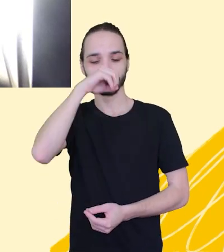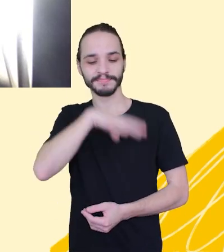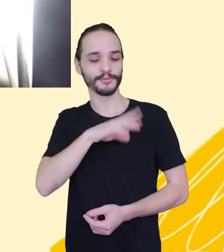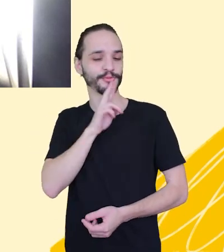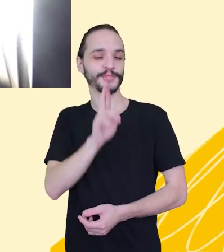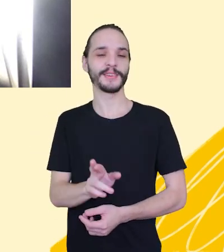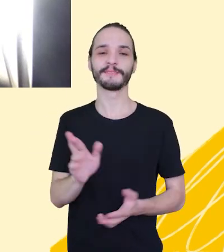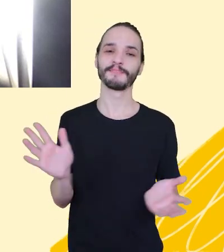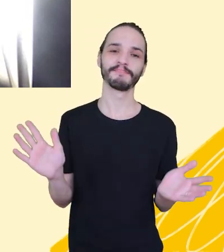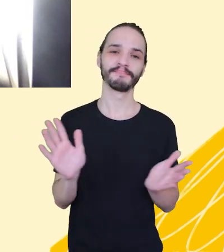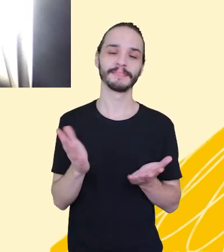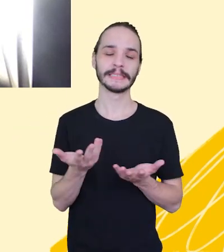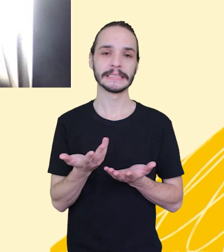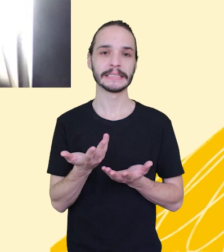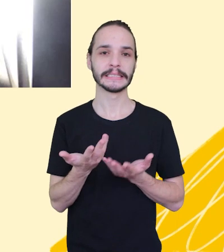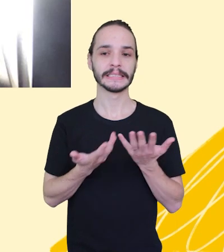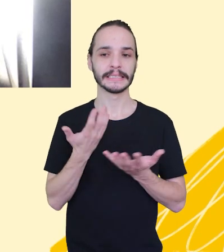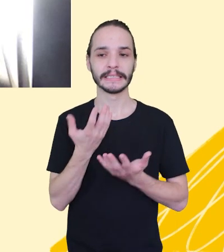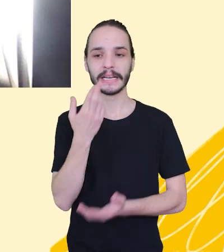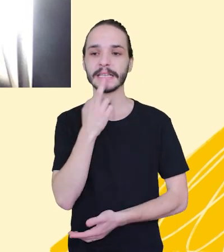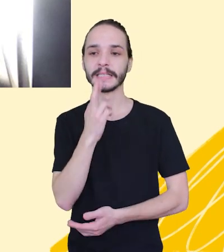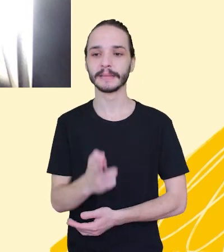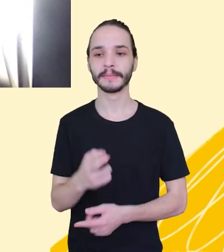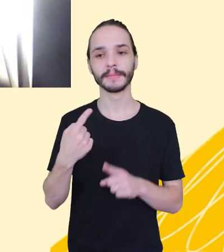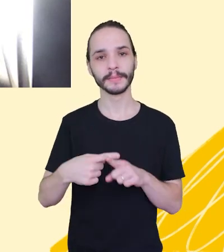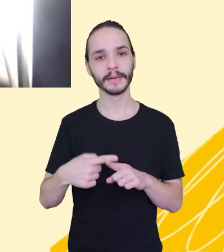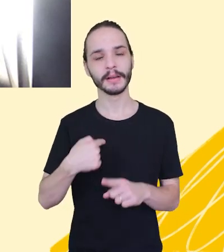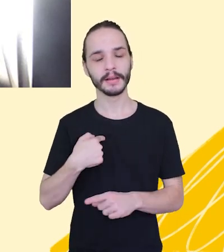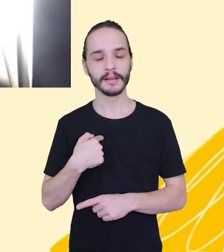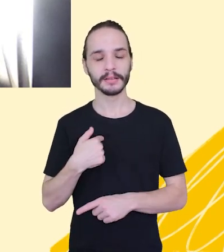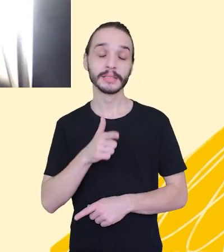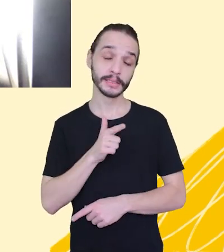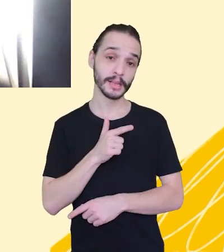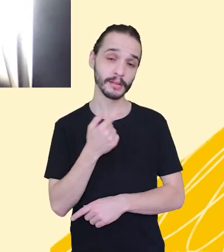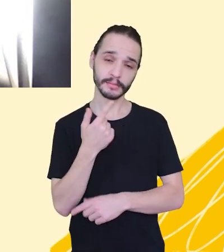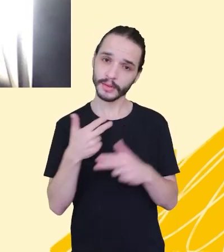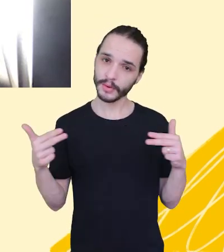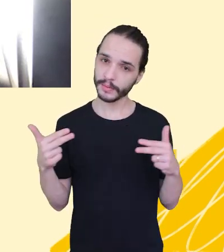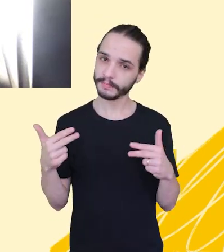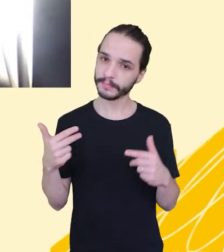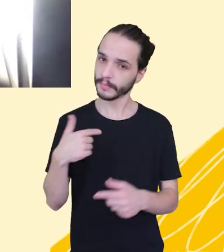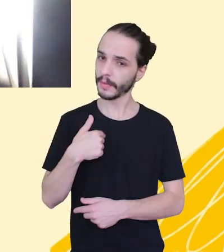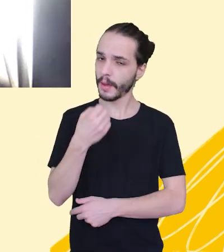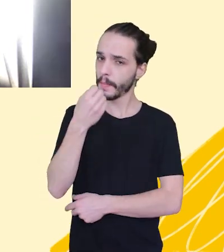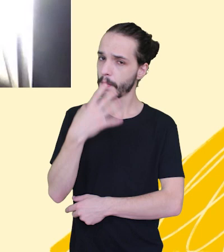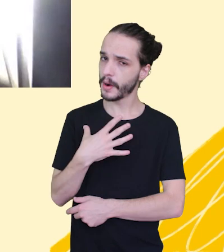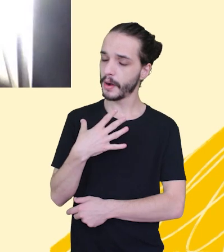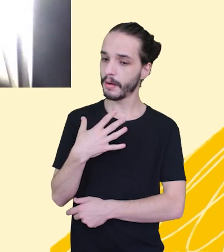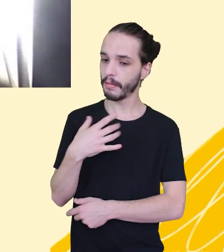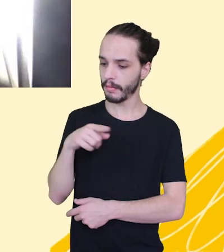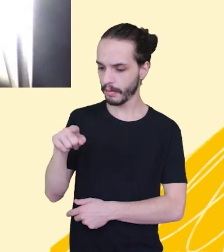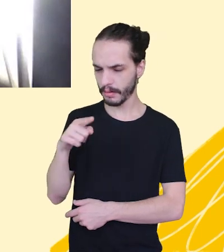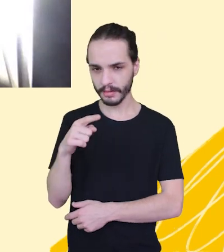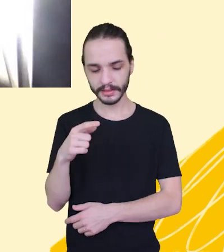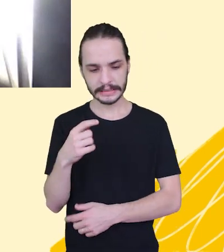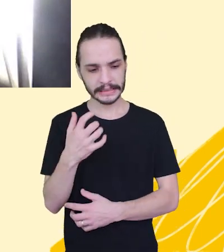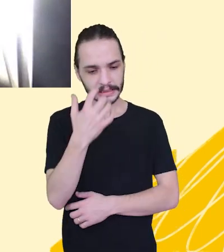There's one point: that it's good if they take themselves serious.